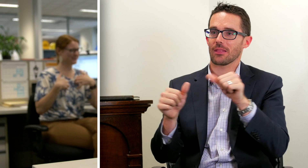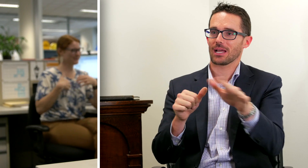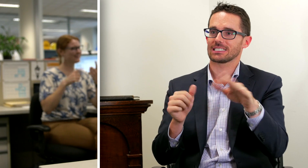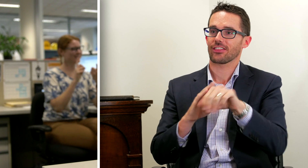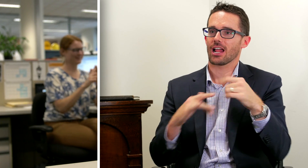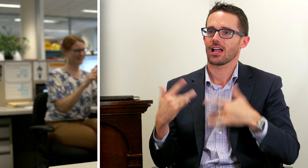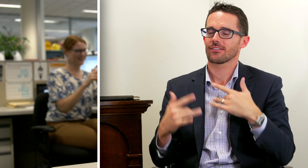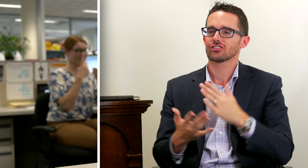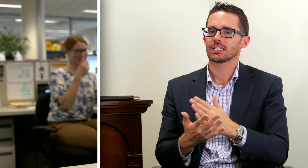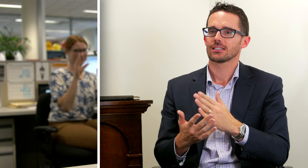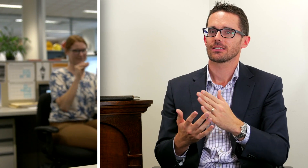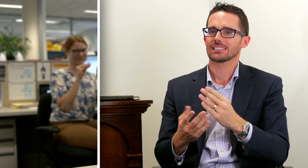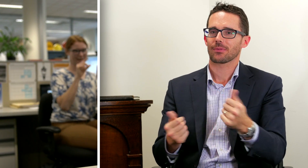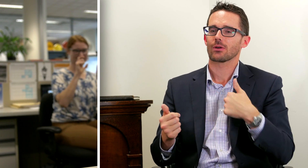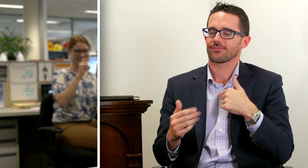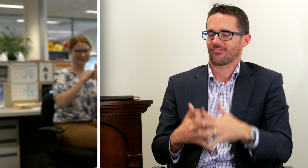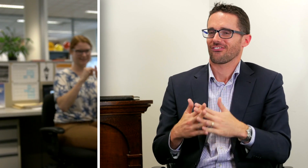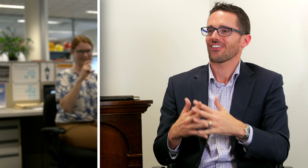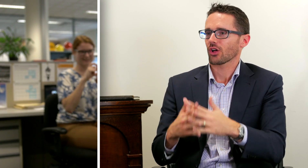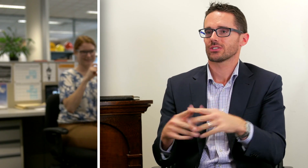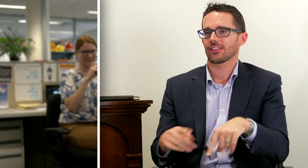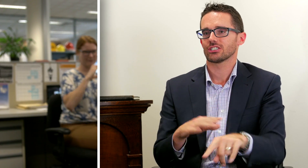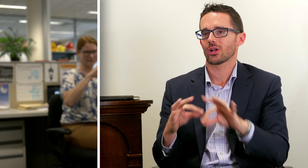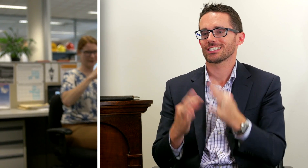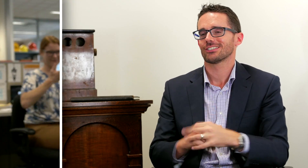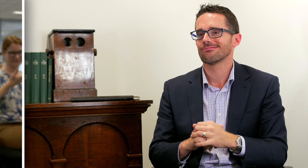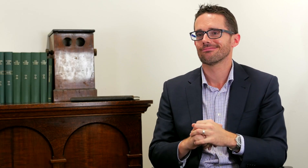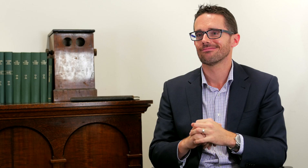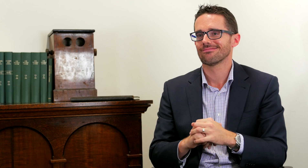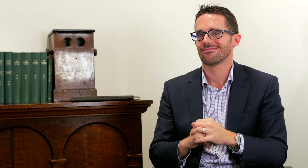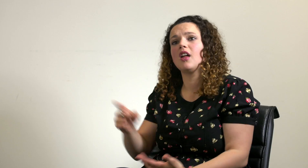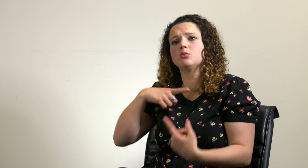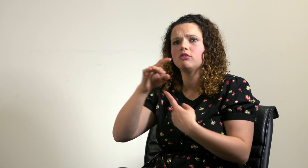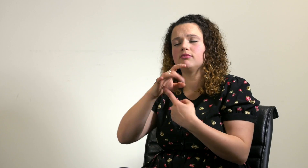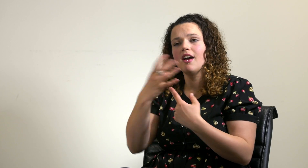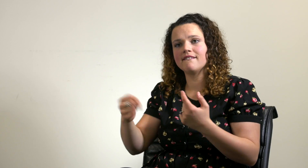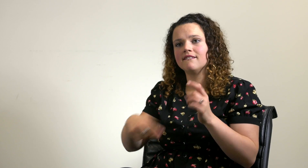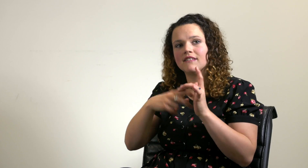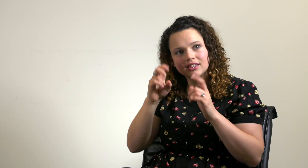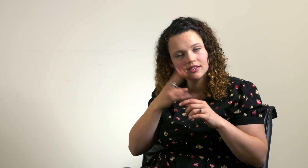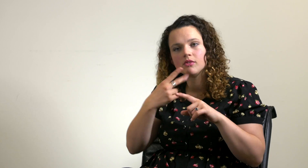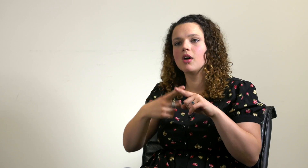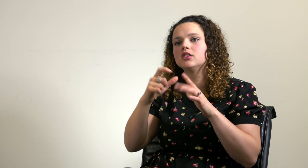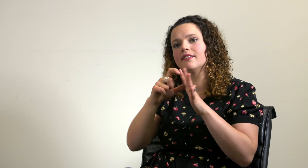the best in their lives is something extraordinary' that I extremely value within the organisation. That's why I think is important to have Vicdeaf